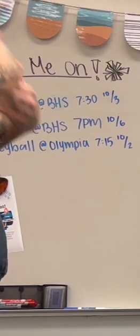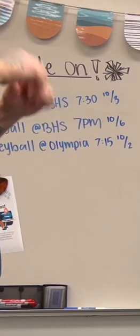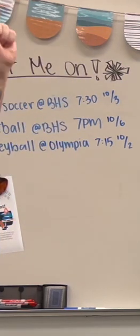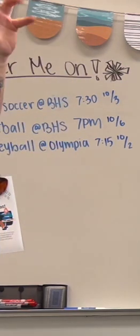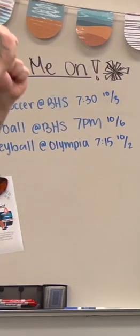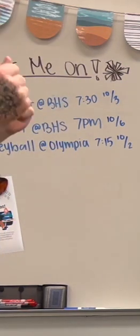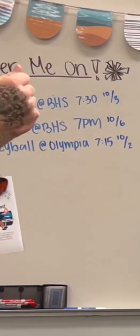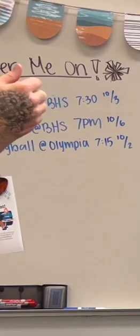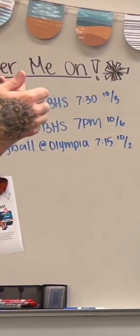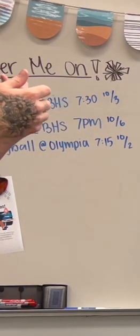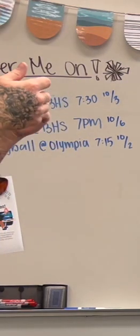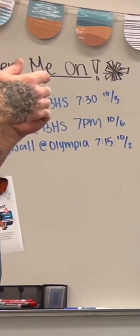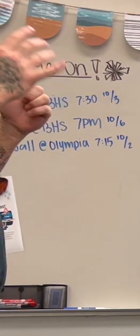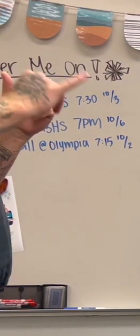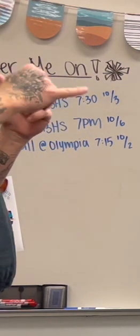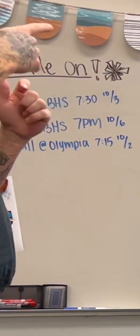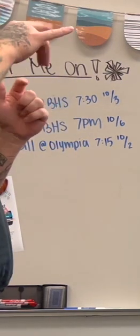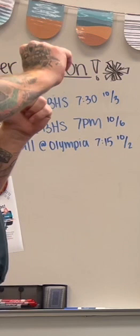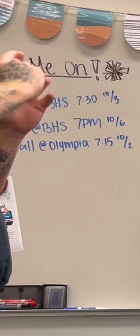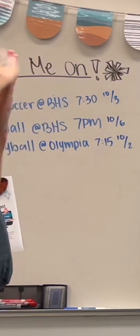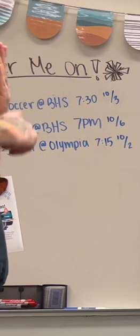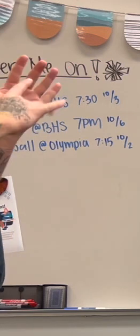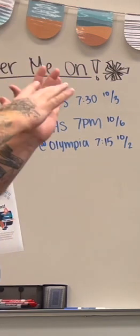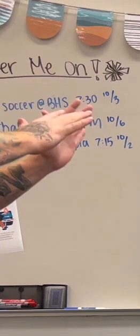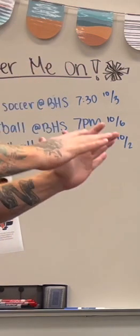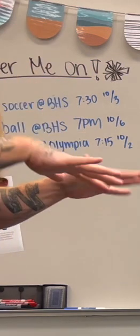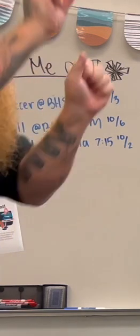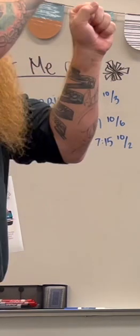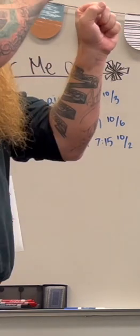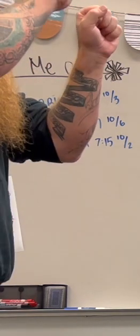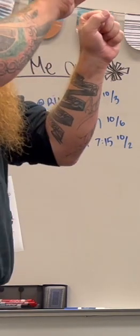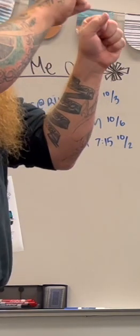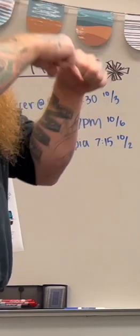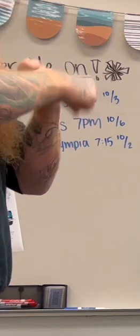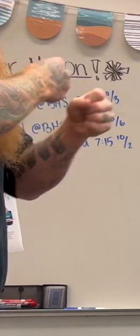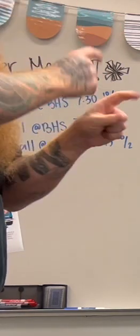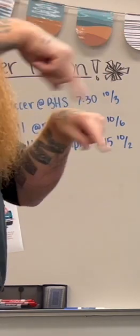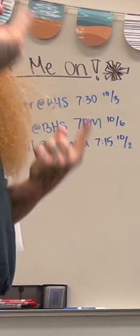um we finished piloting it and then adopted it this year and then so far this year it has